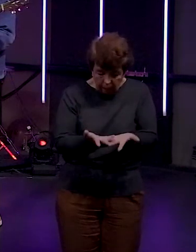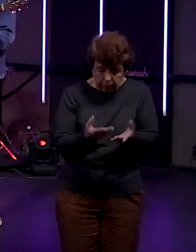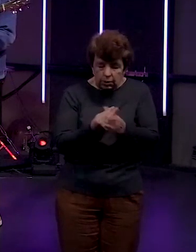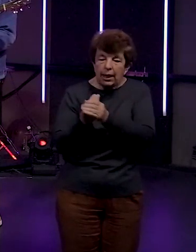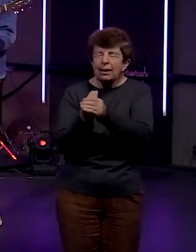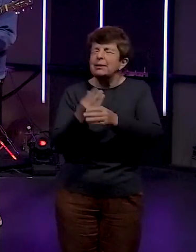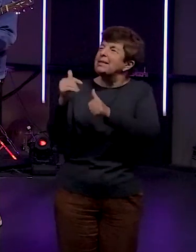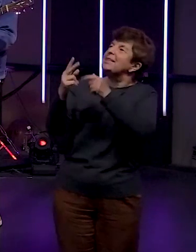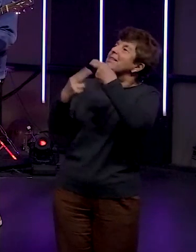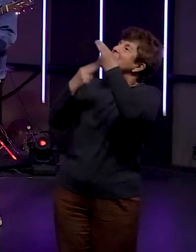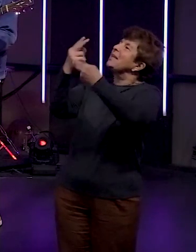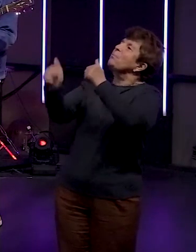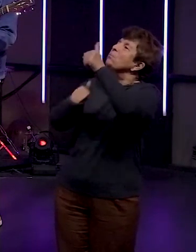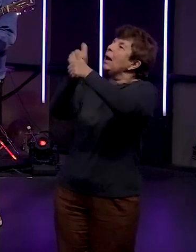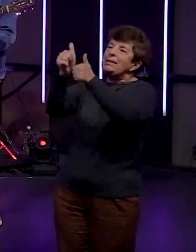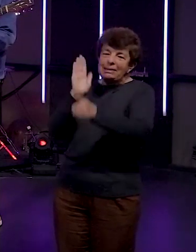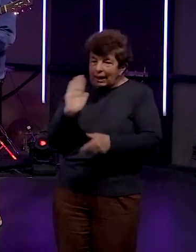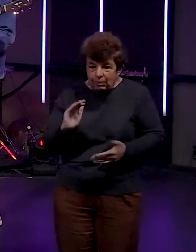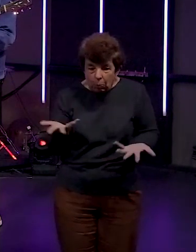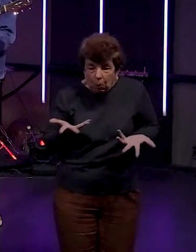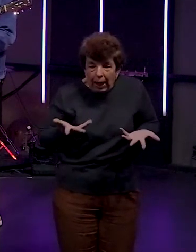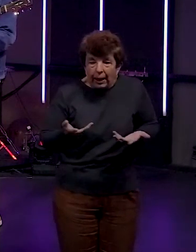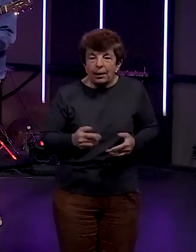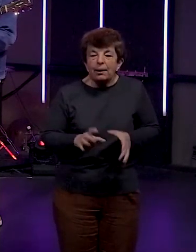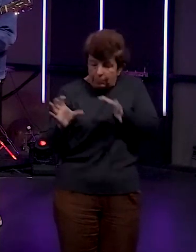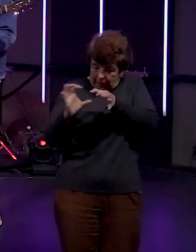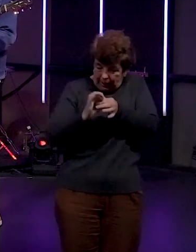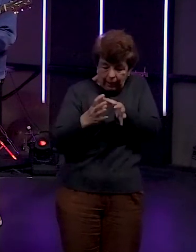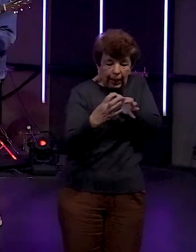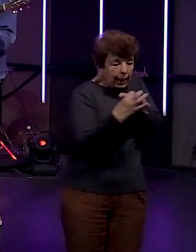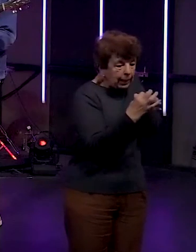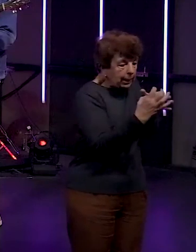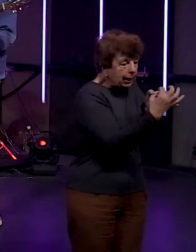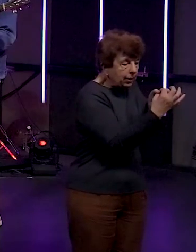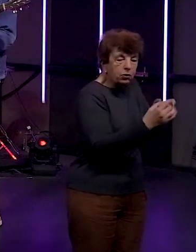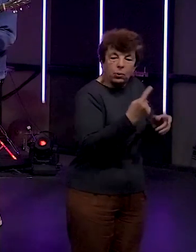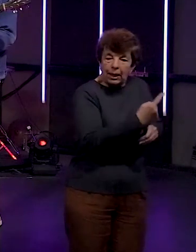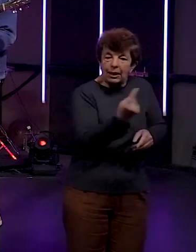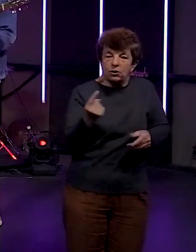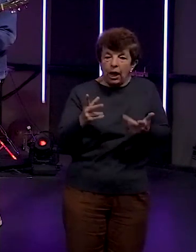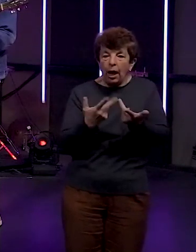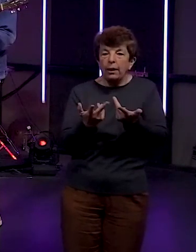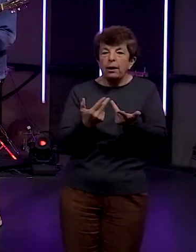sing His praise wherever we are and to be connected to one another and to our God!